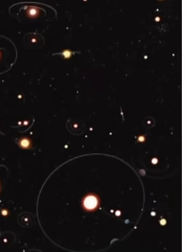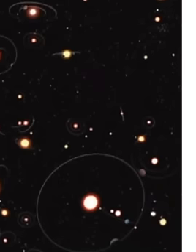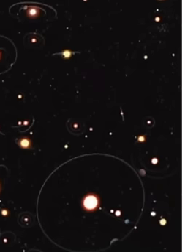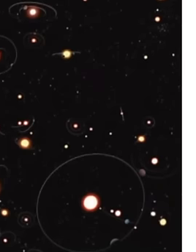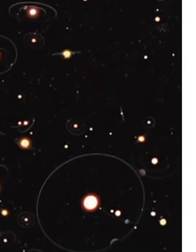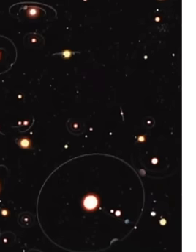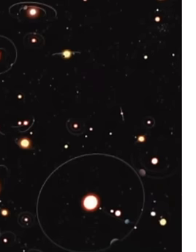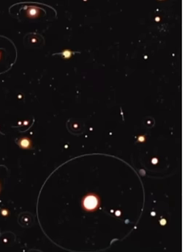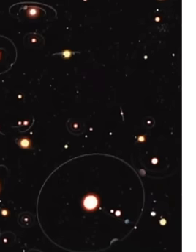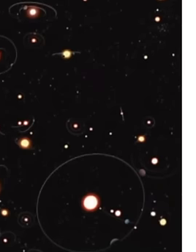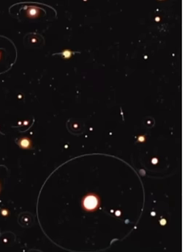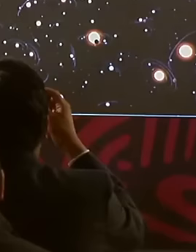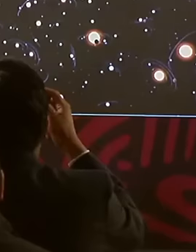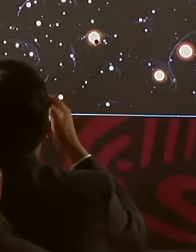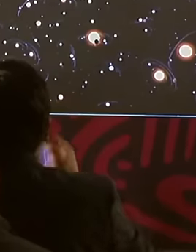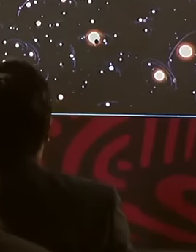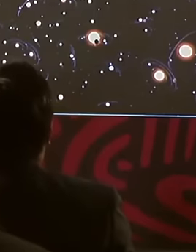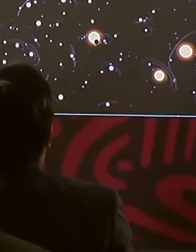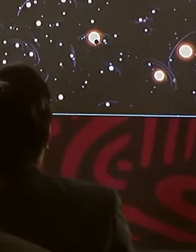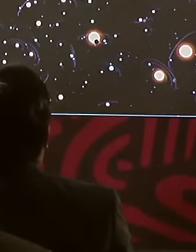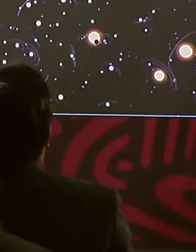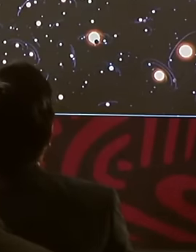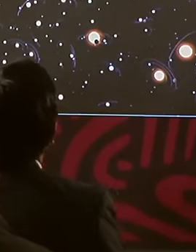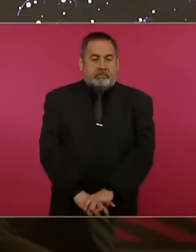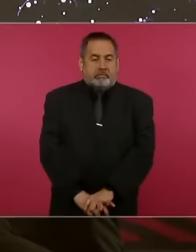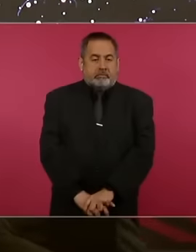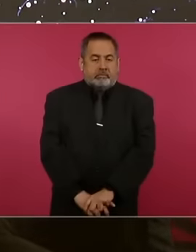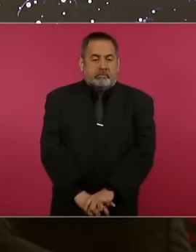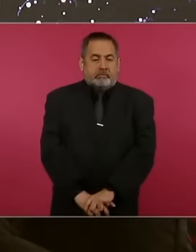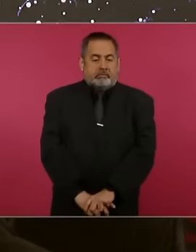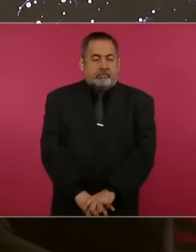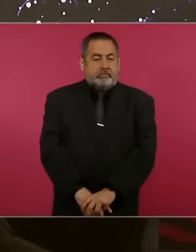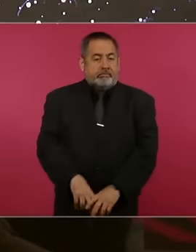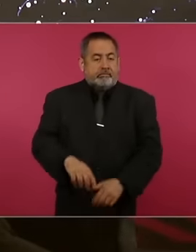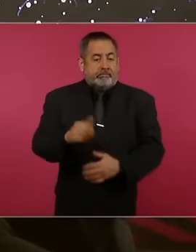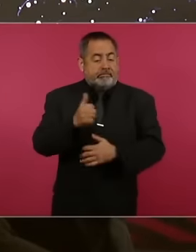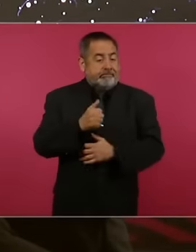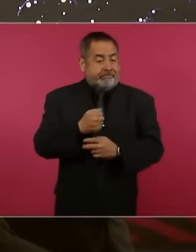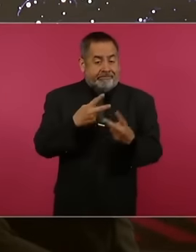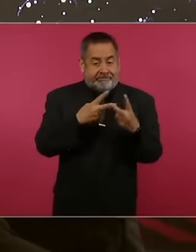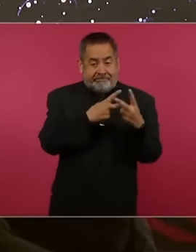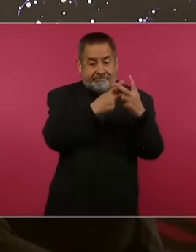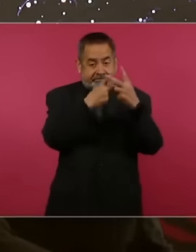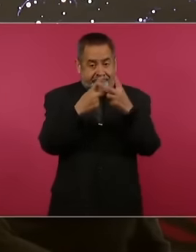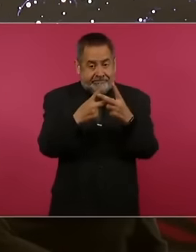it's estimated that every star in the universe is going to have at least one planet. and therefore we are